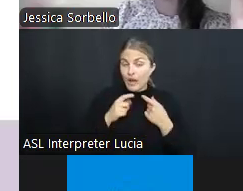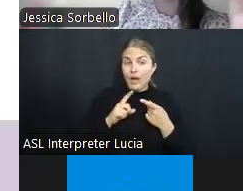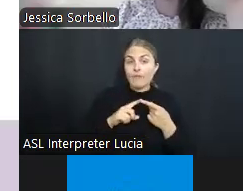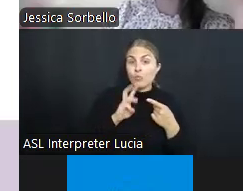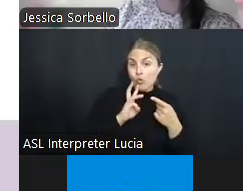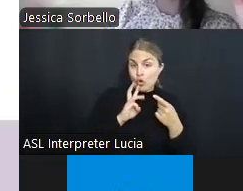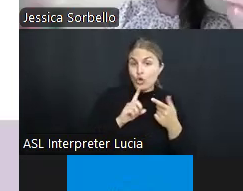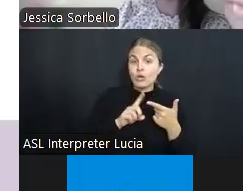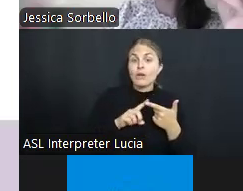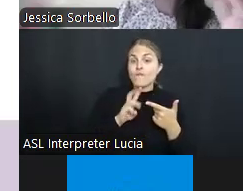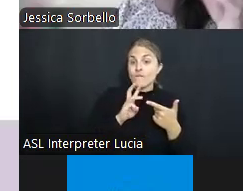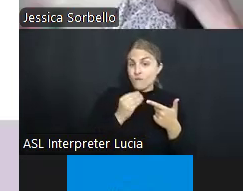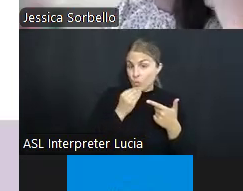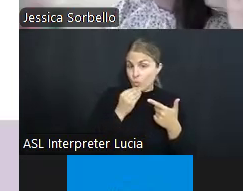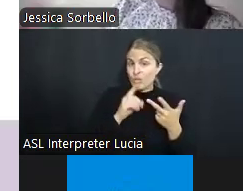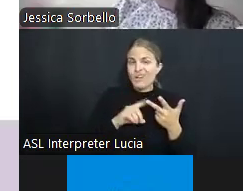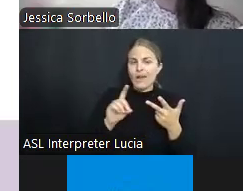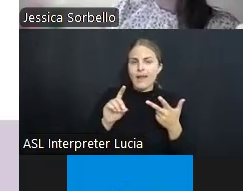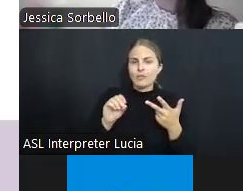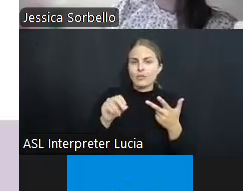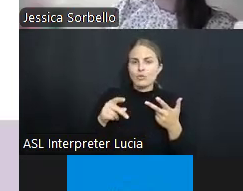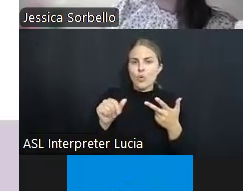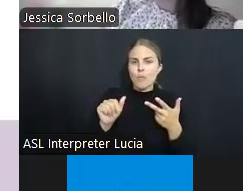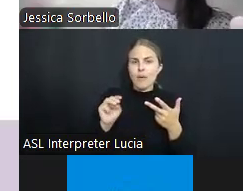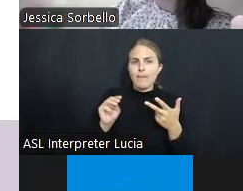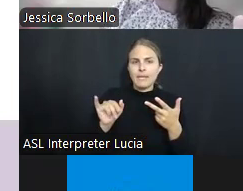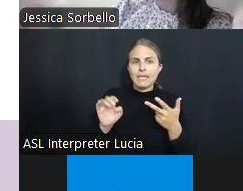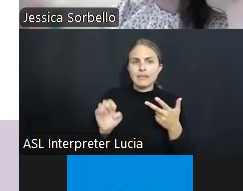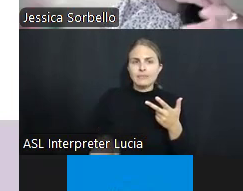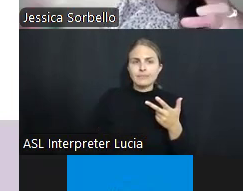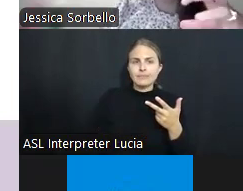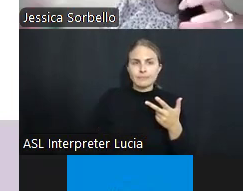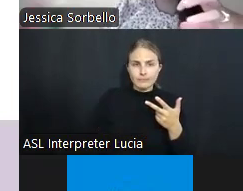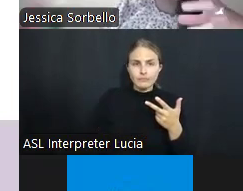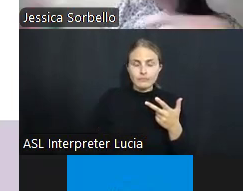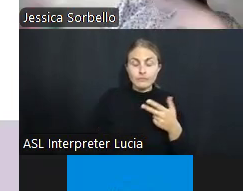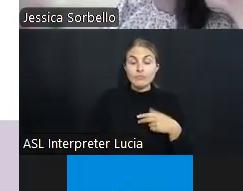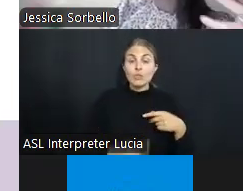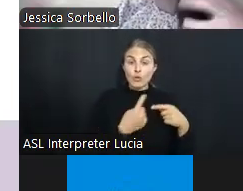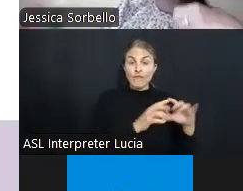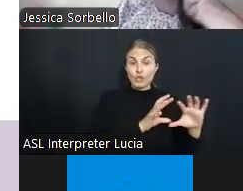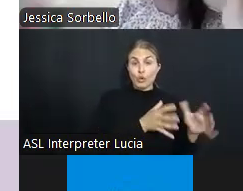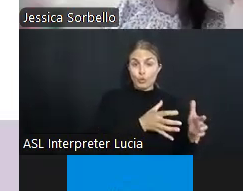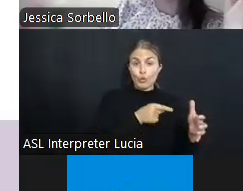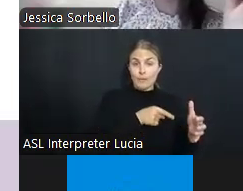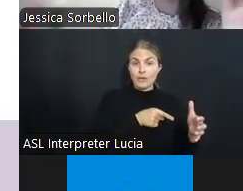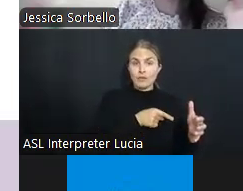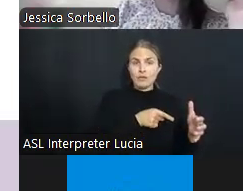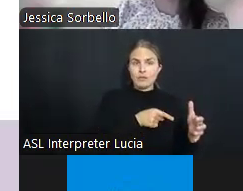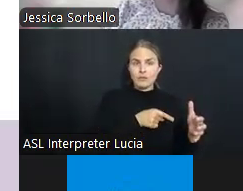first group of folks in studying dehydration were hooked up to IV fluid but